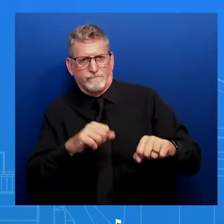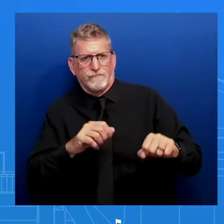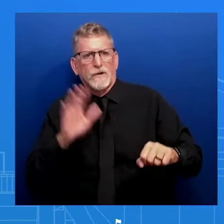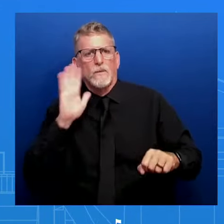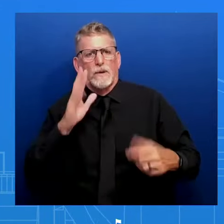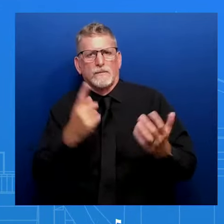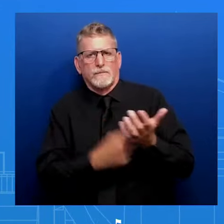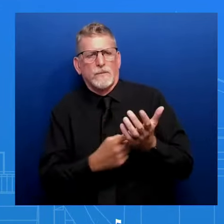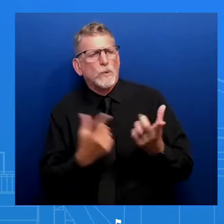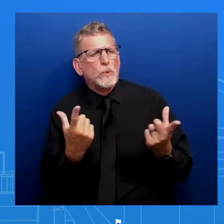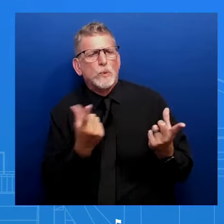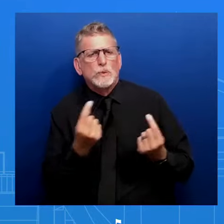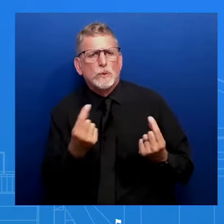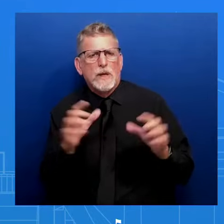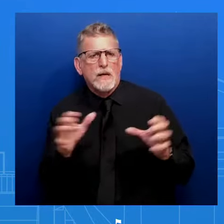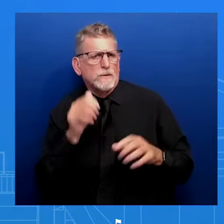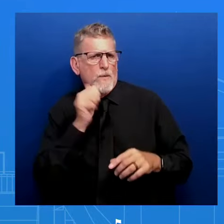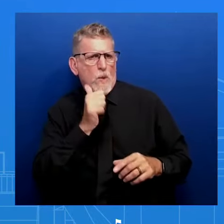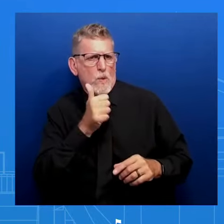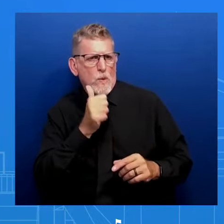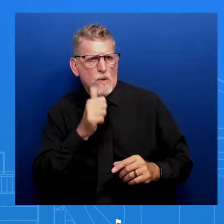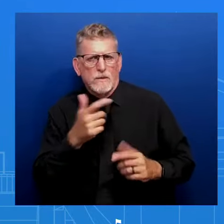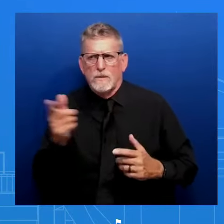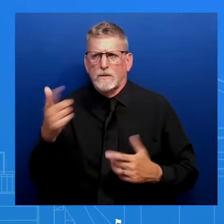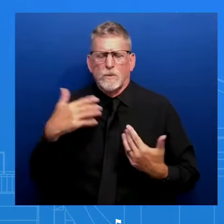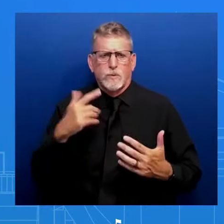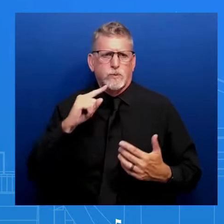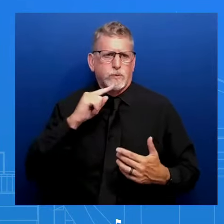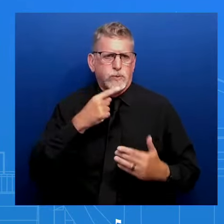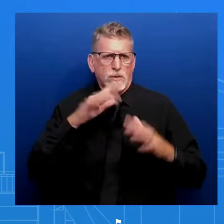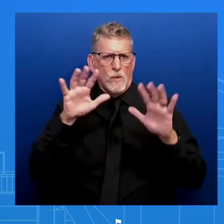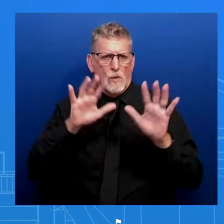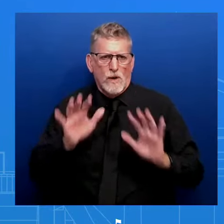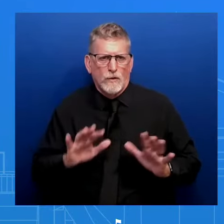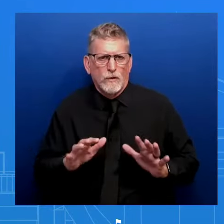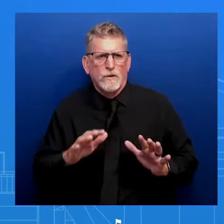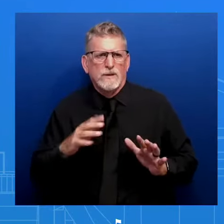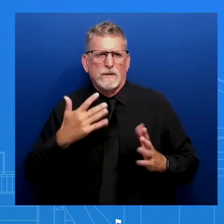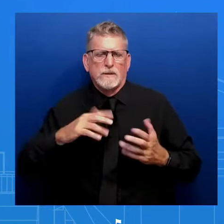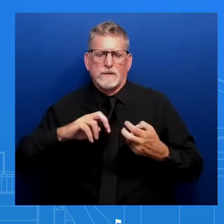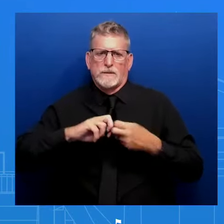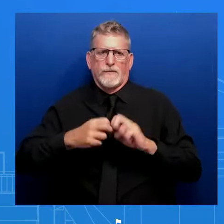has been a difficult time for families and Americans across the country, especially out West.